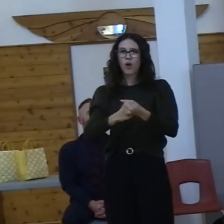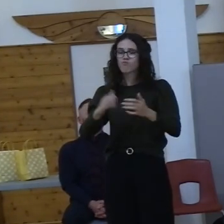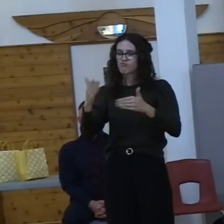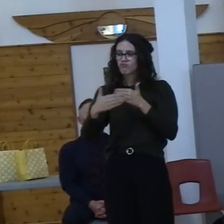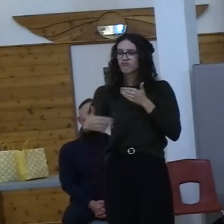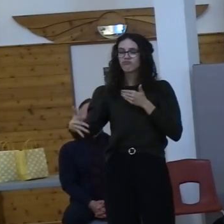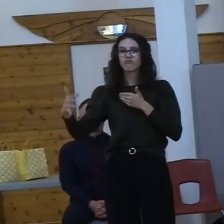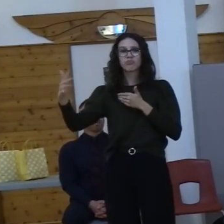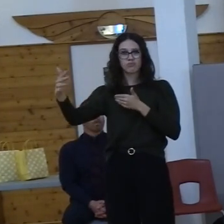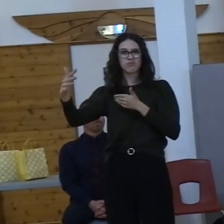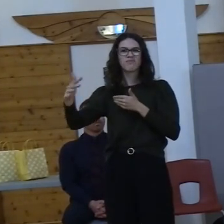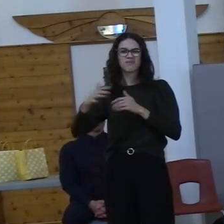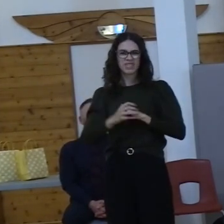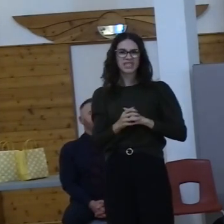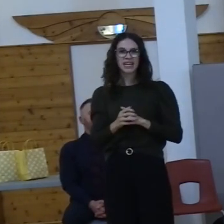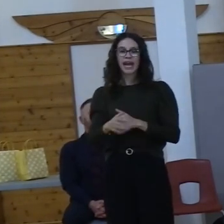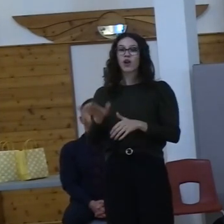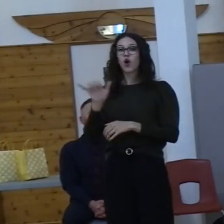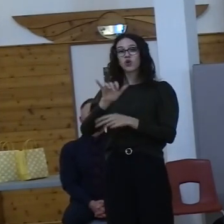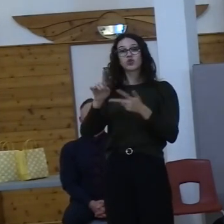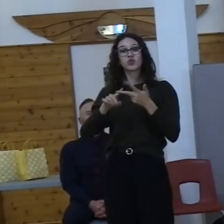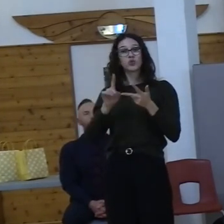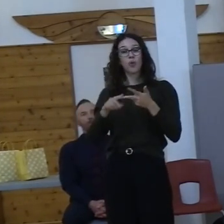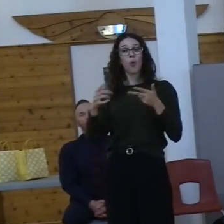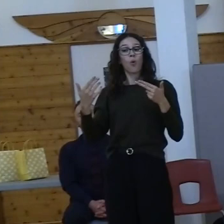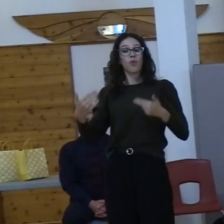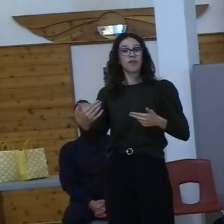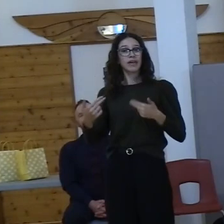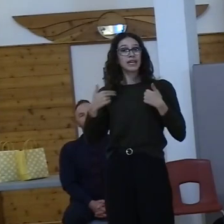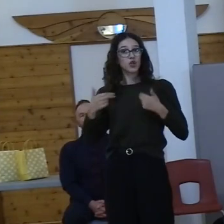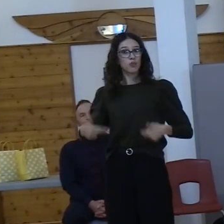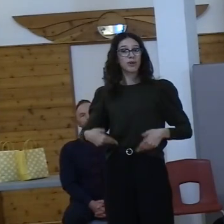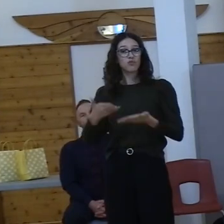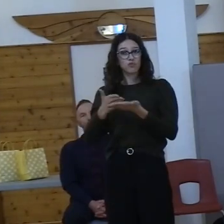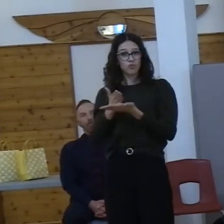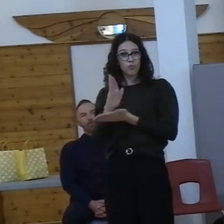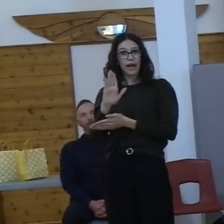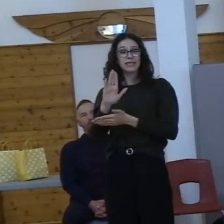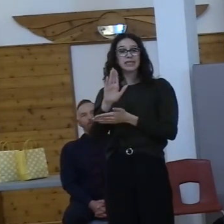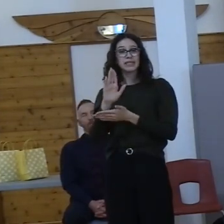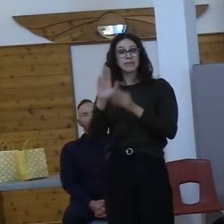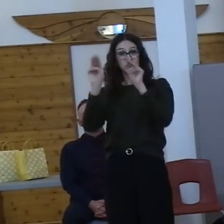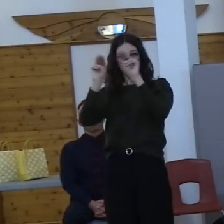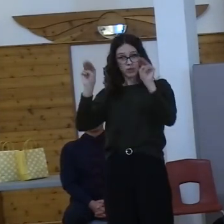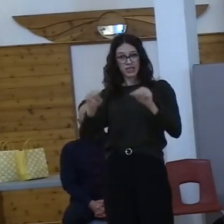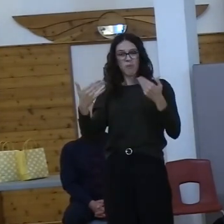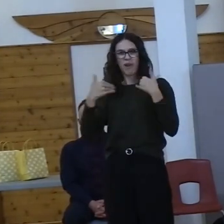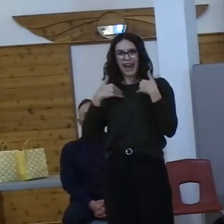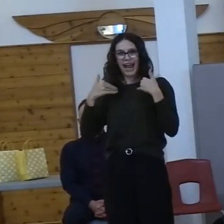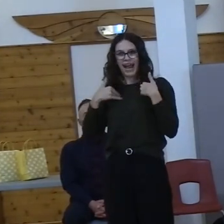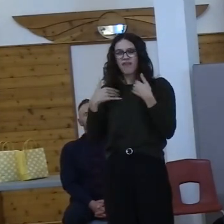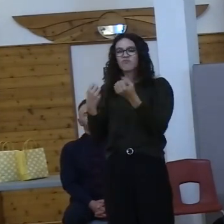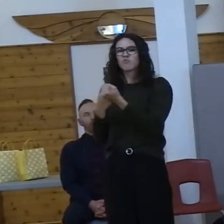And at the Human Rights Museum now, we have Camp Mercedes with the family there on the ground and they need support.